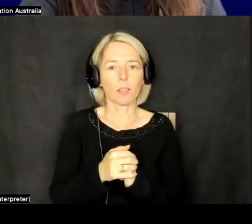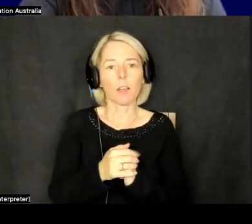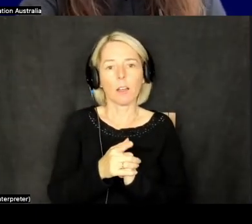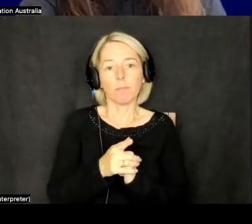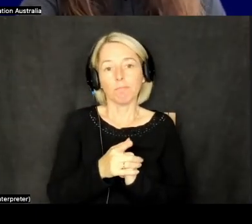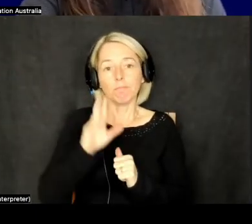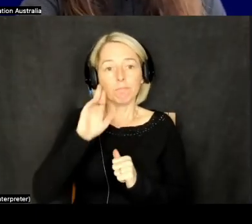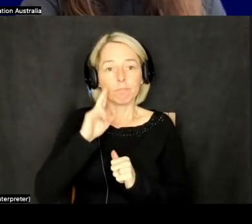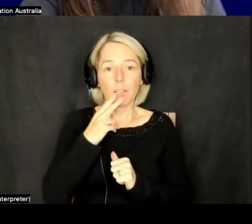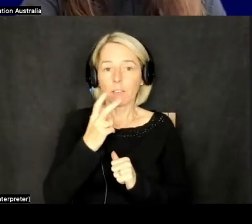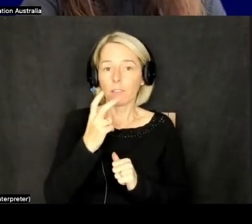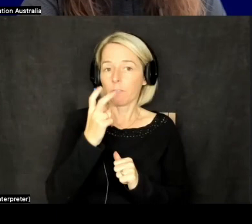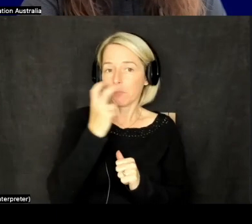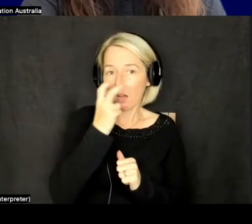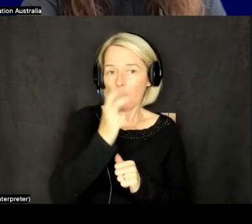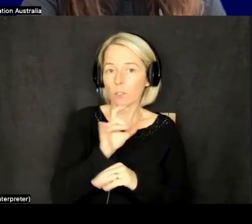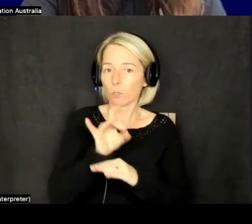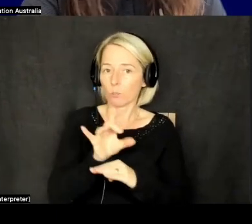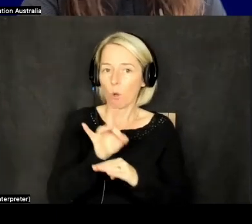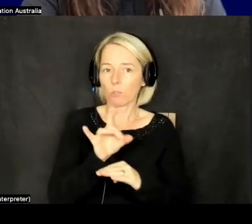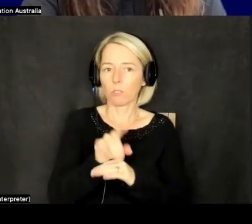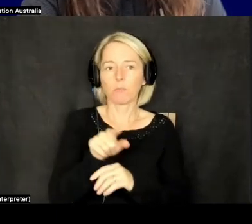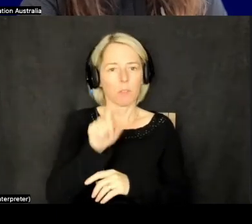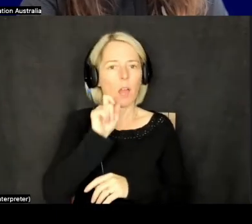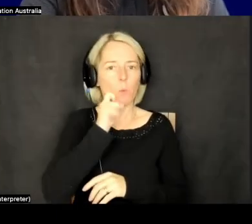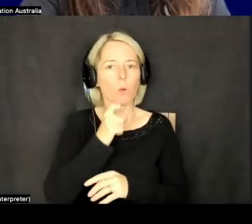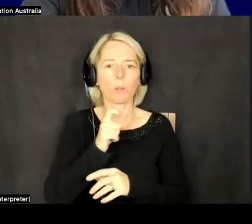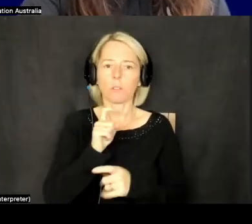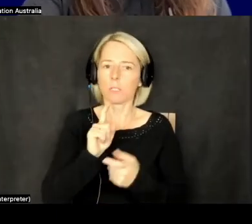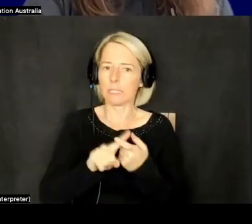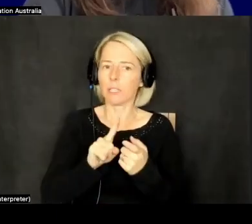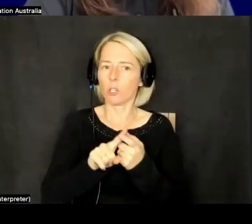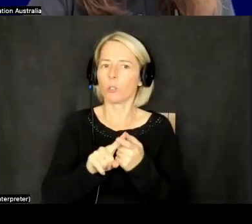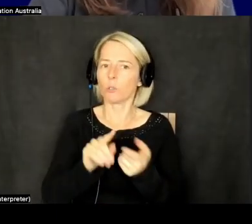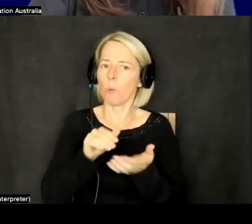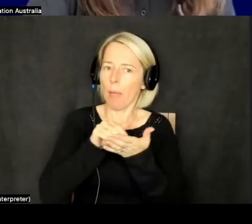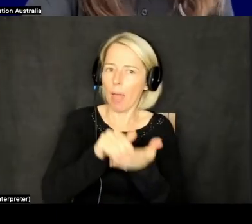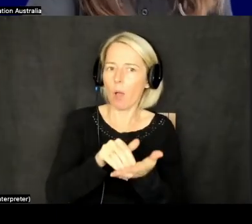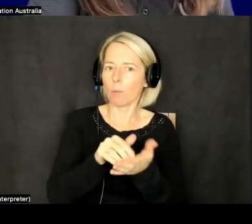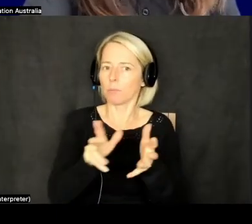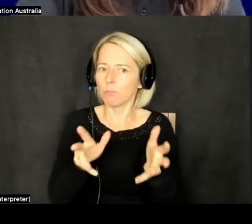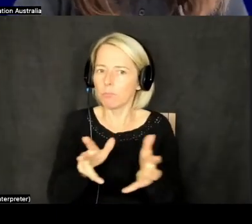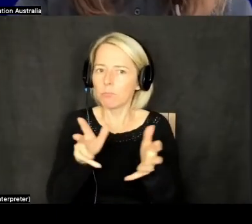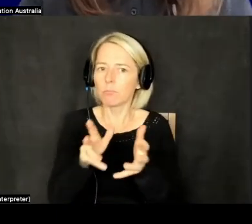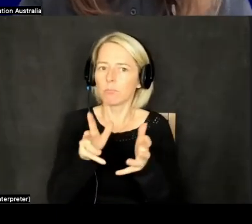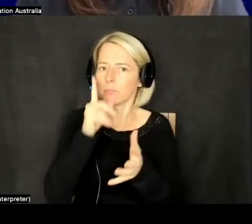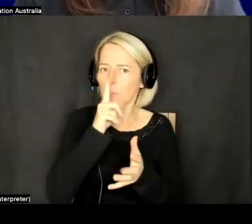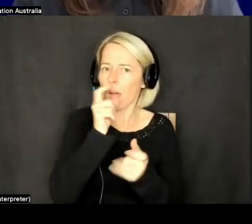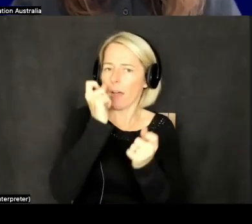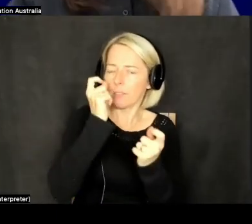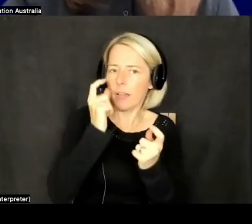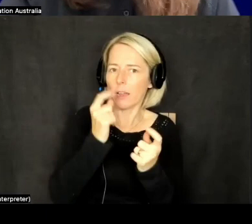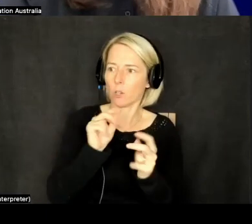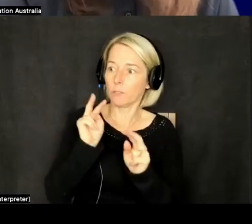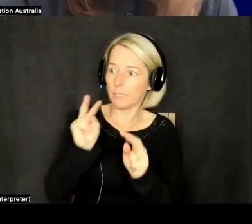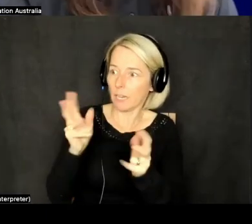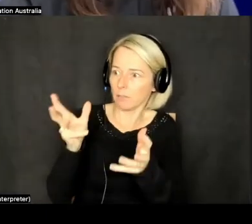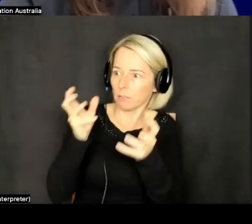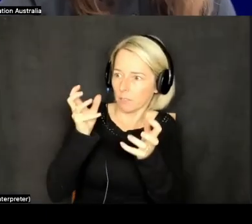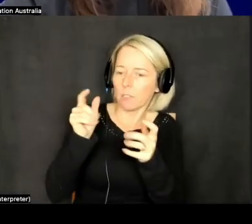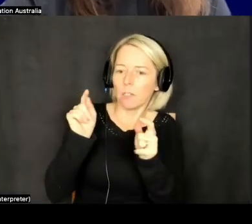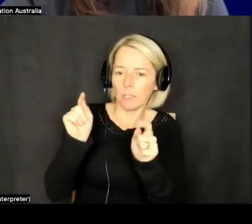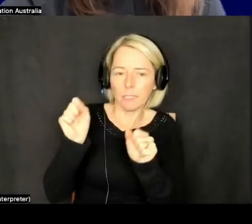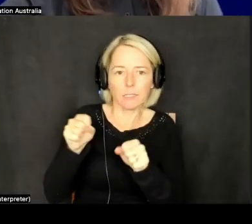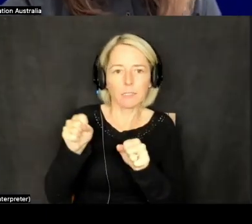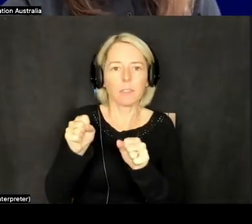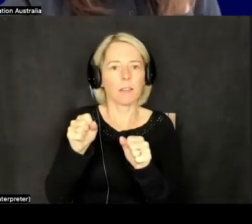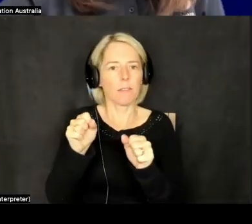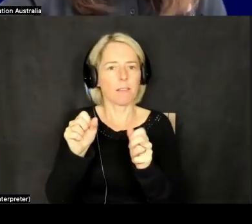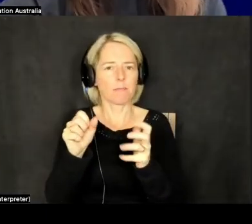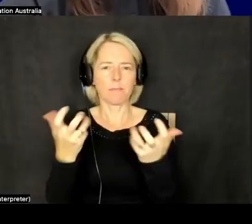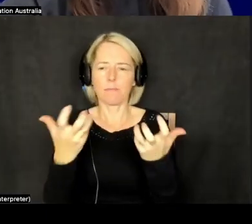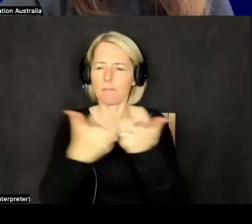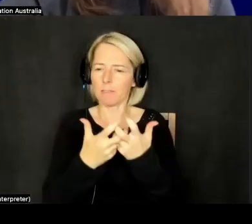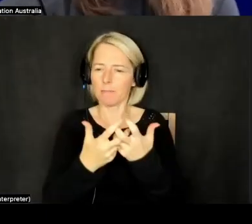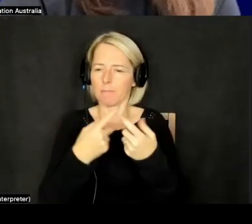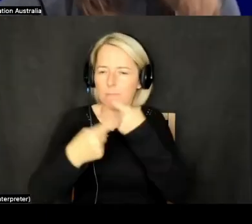about this theory and growing body of knowledge. There's a little reflection about what people can